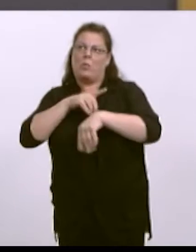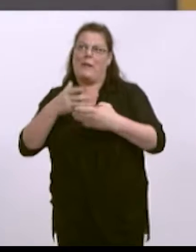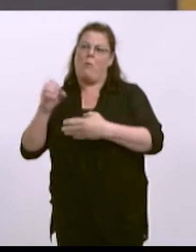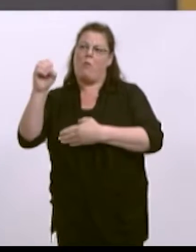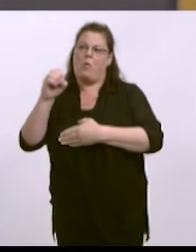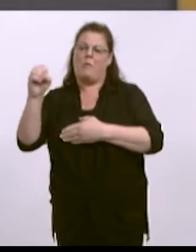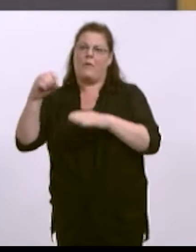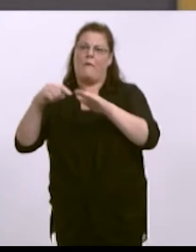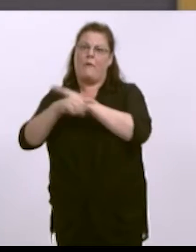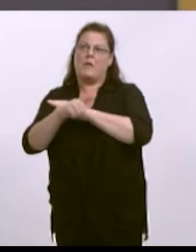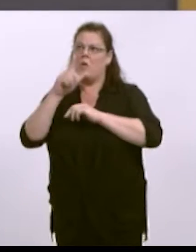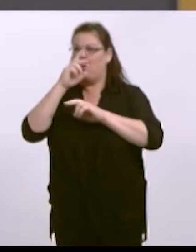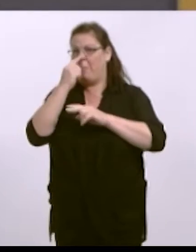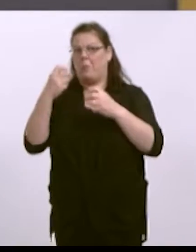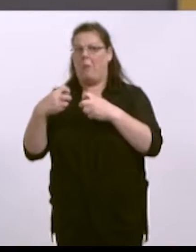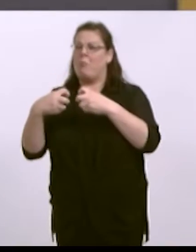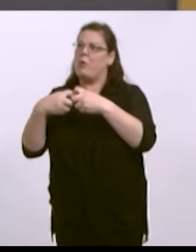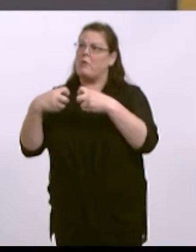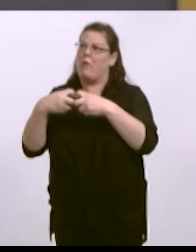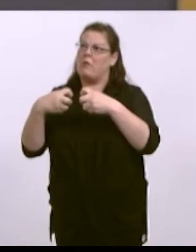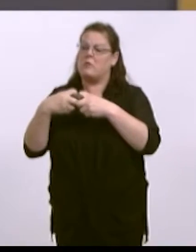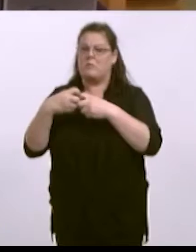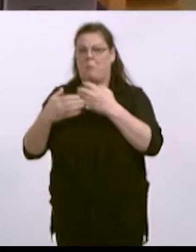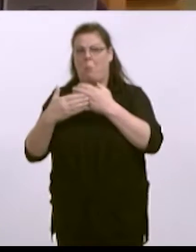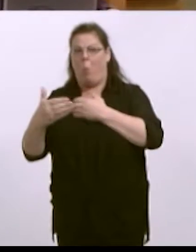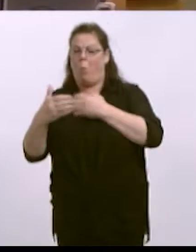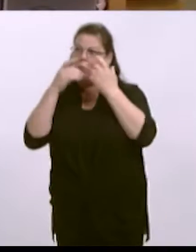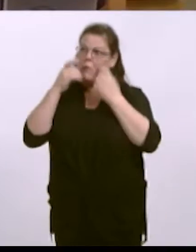from Brussels as a consequence of that exit? Carwyn Jones: Itís very difficult at this